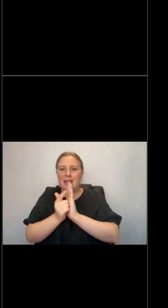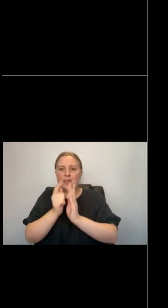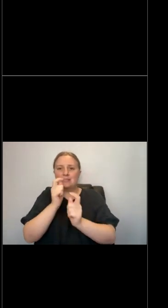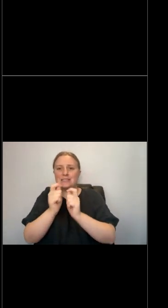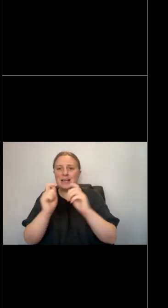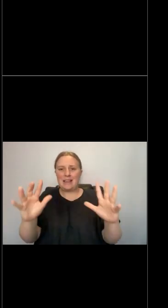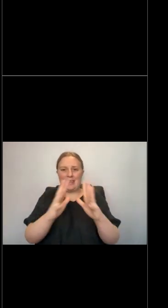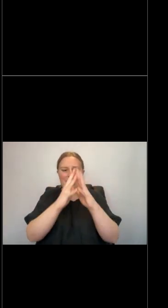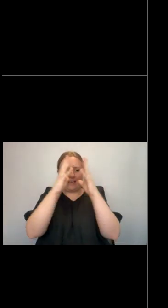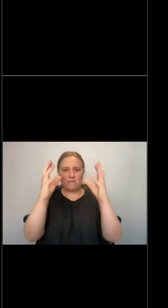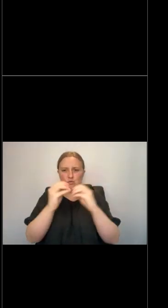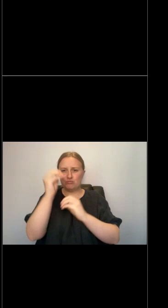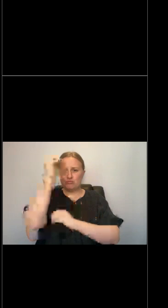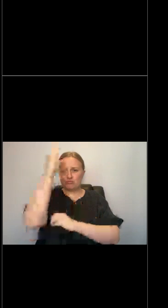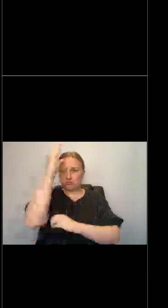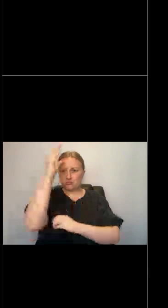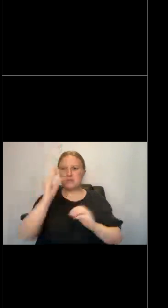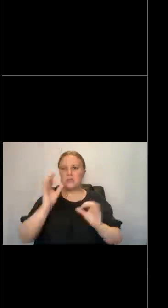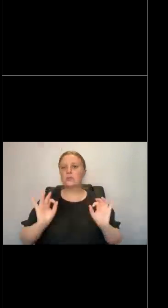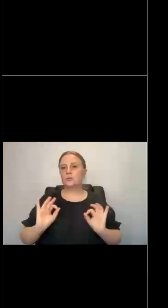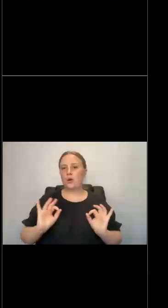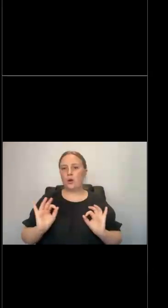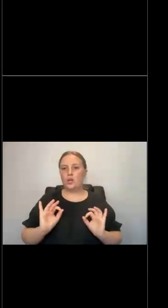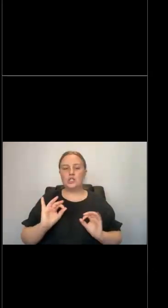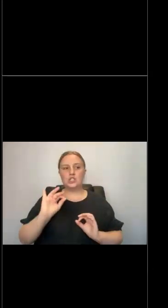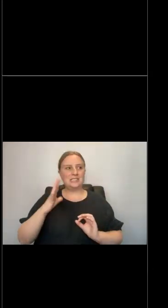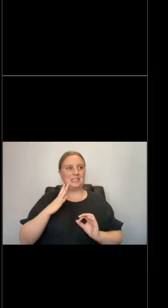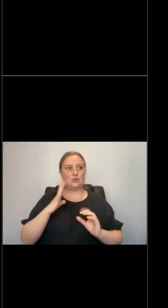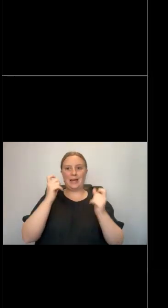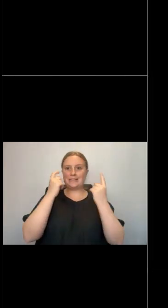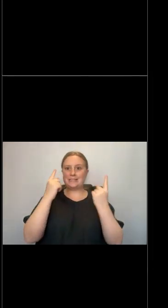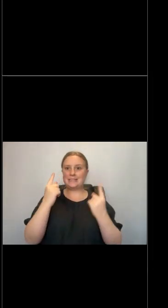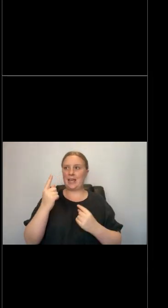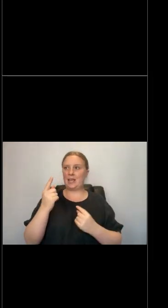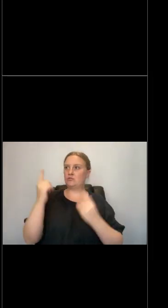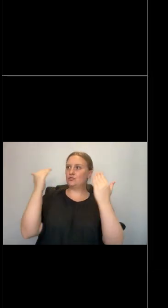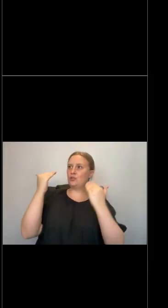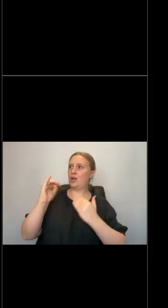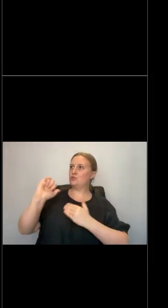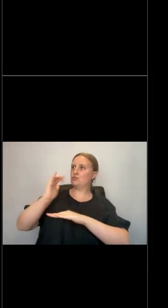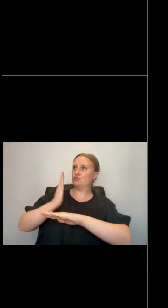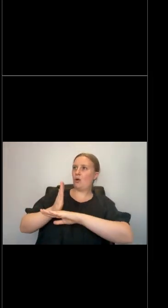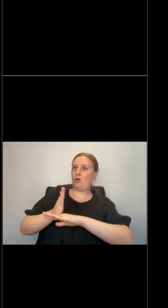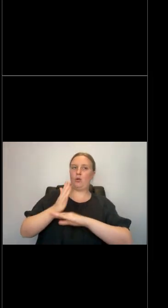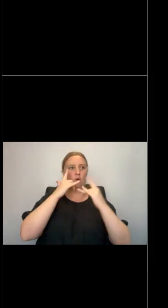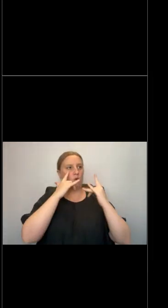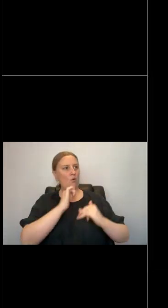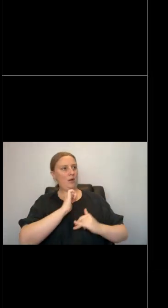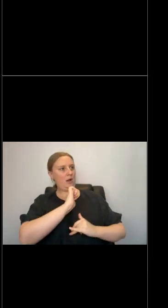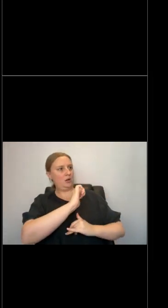you know, the roles of all the all the parties in court. So five is the ability to understand